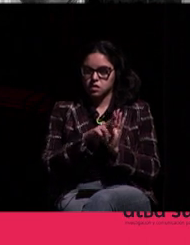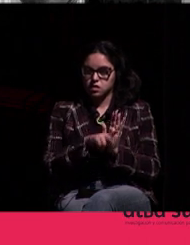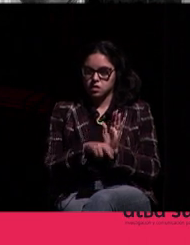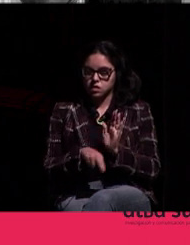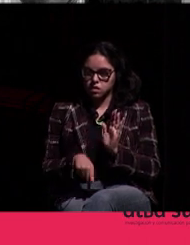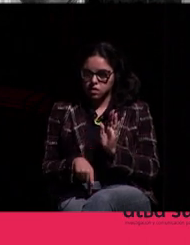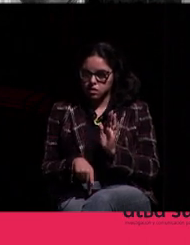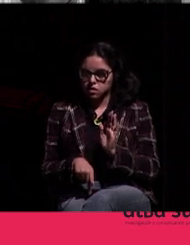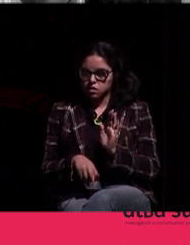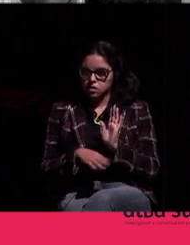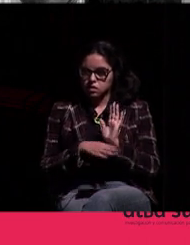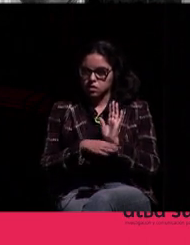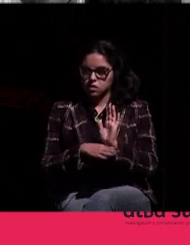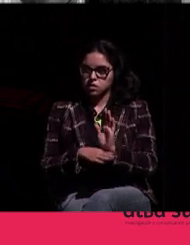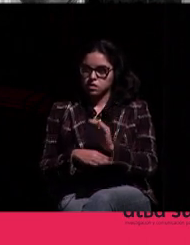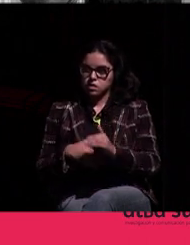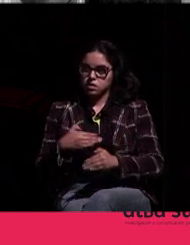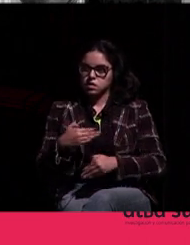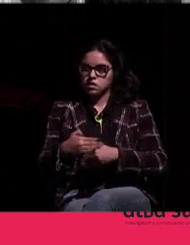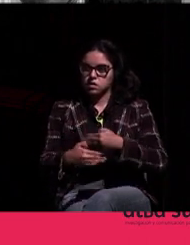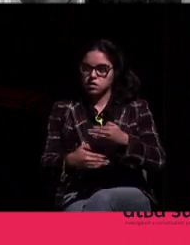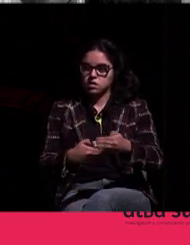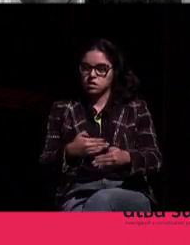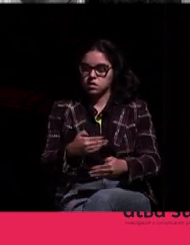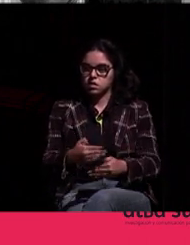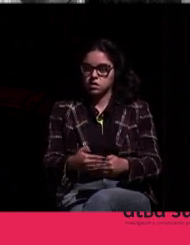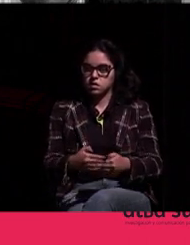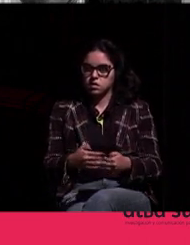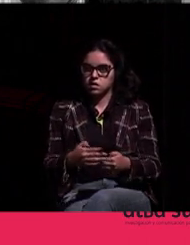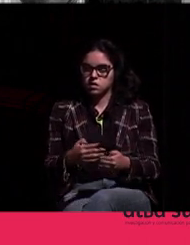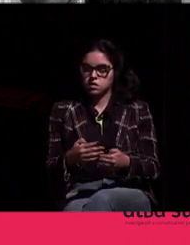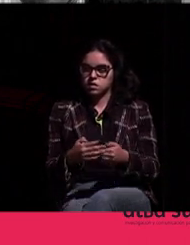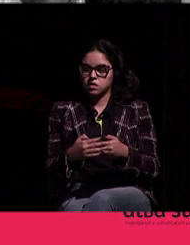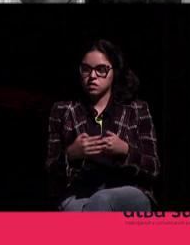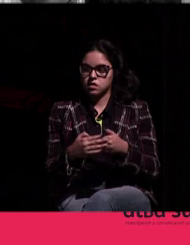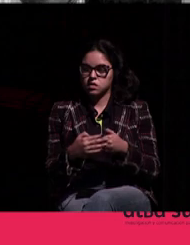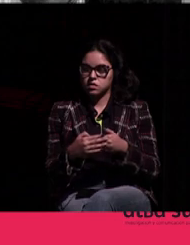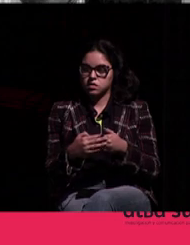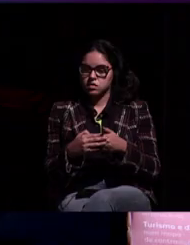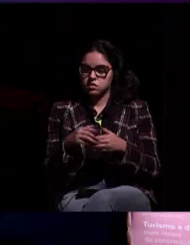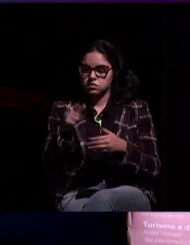labor and reach the goal we have been talking about? We have basically